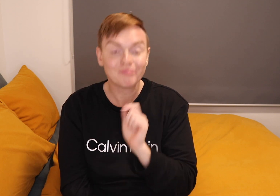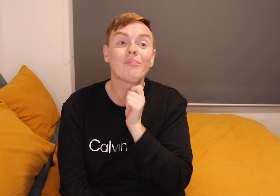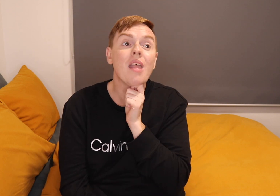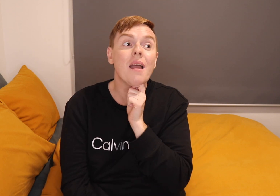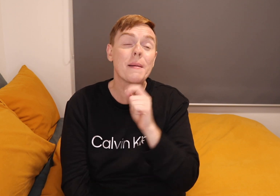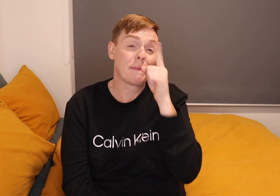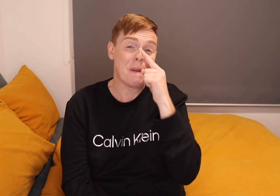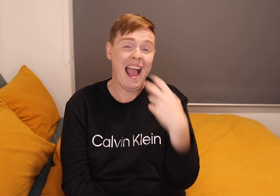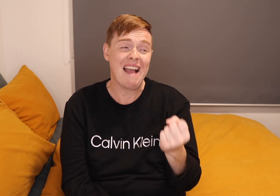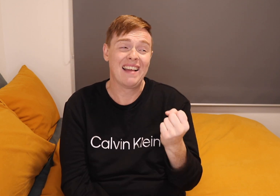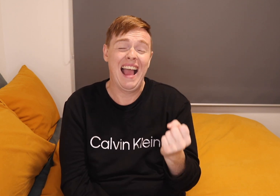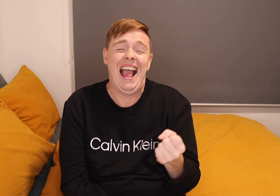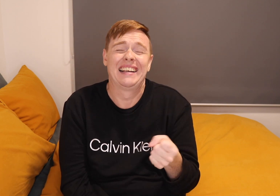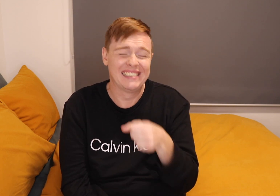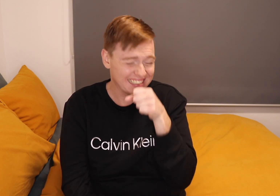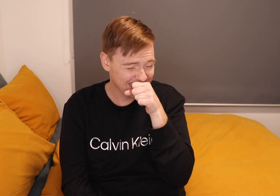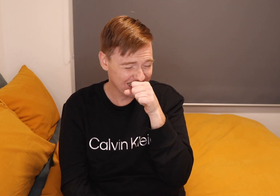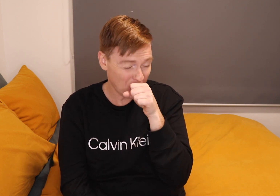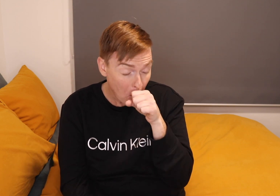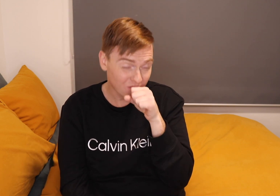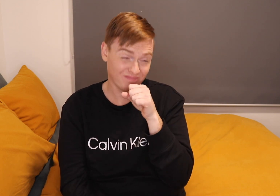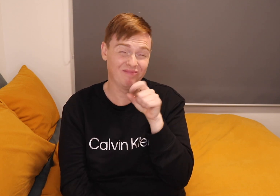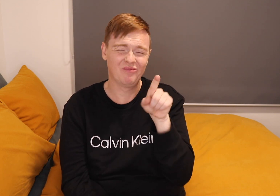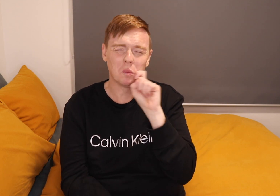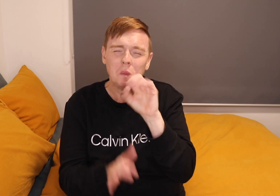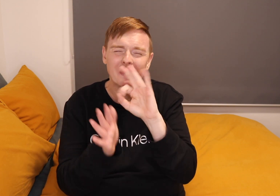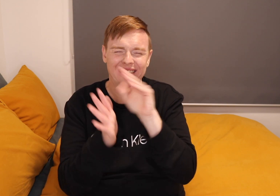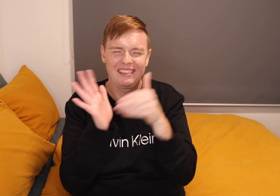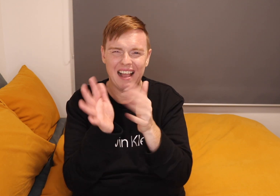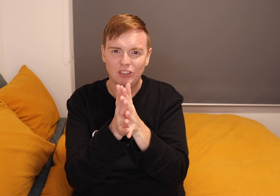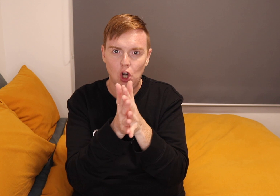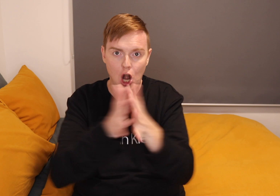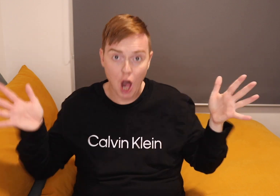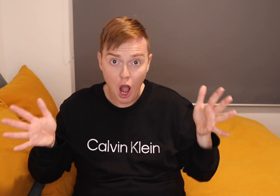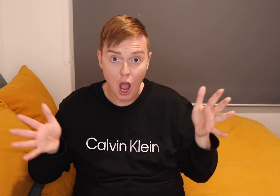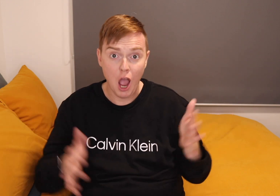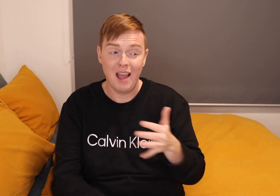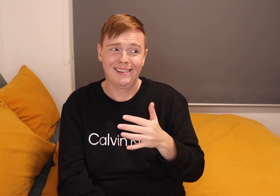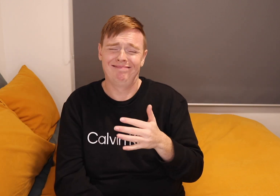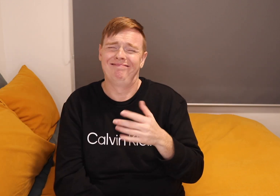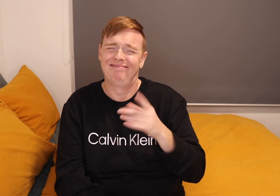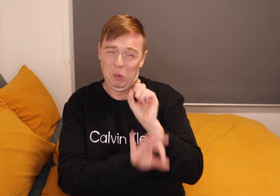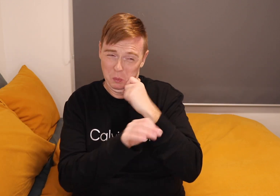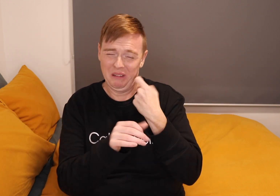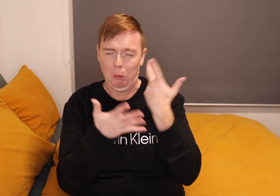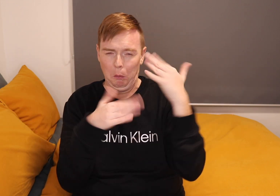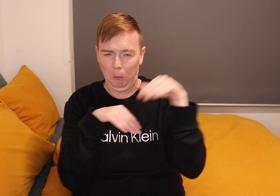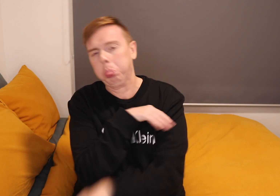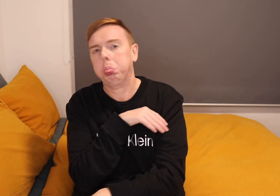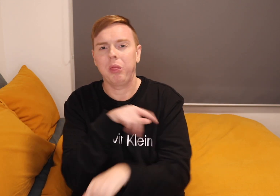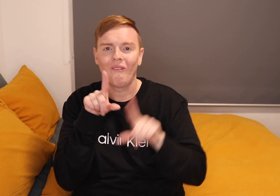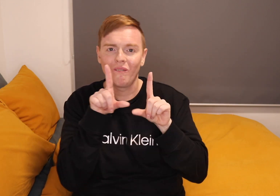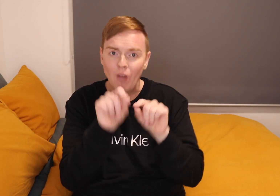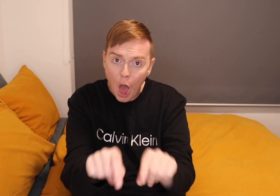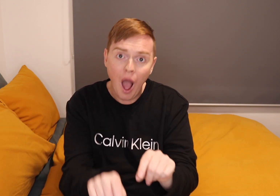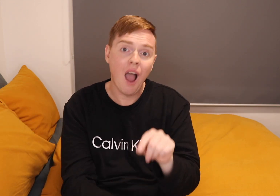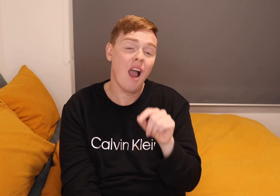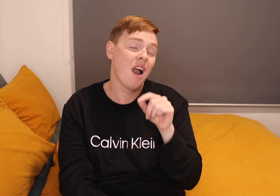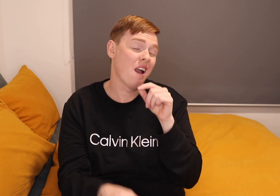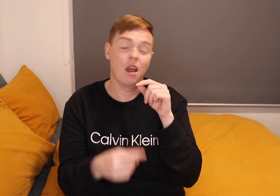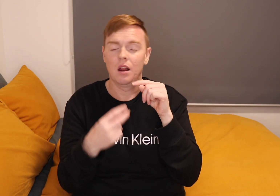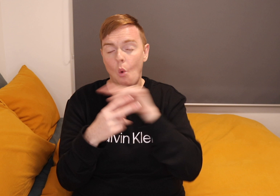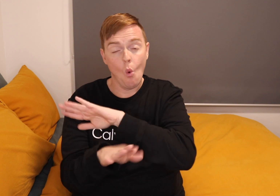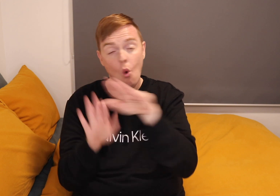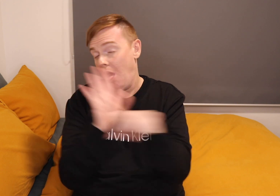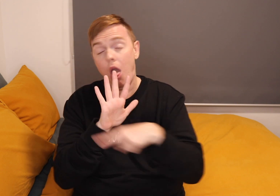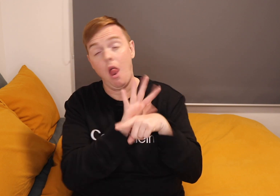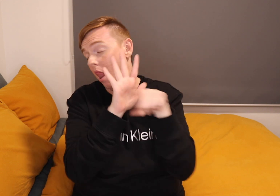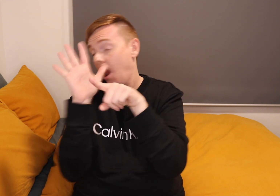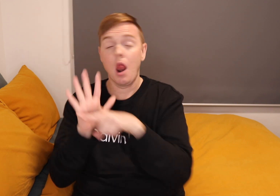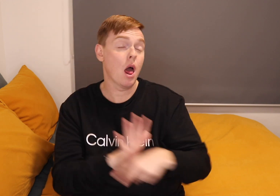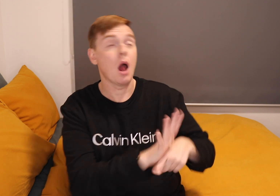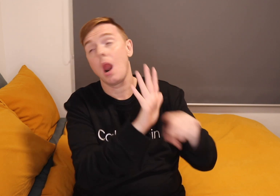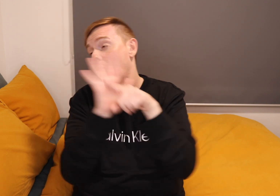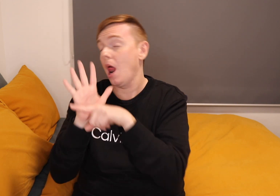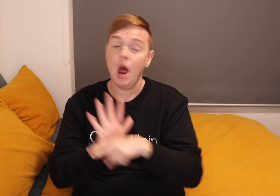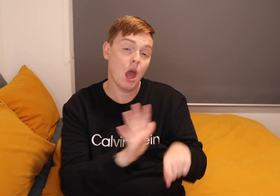People have told me that my Auslan page will not last long. I will lose followers. All negative toward on me and my Auslan page.